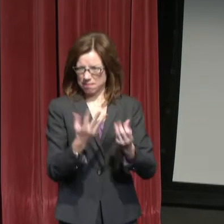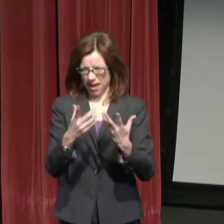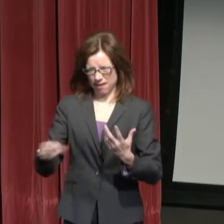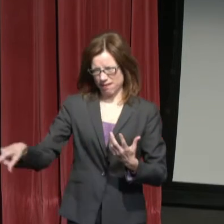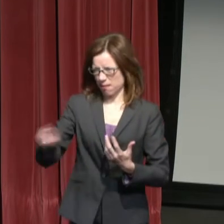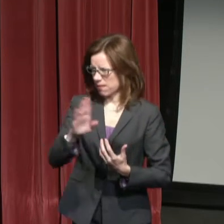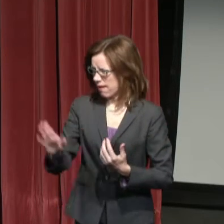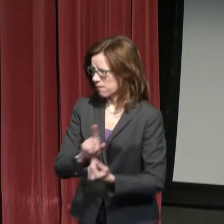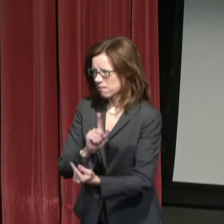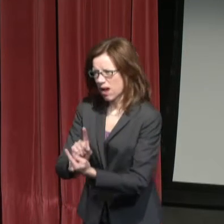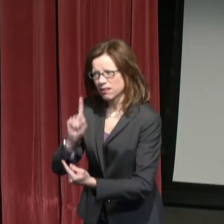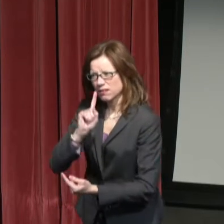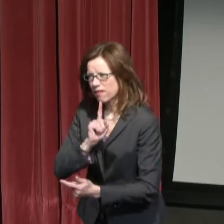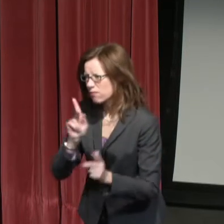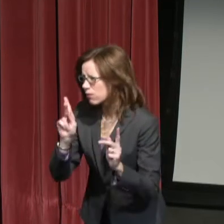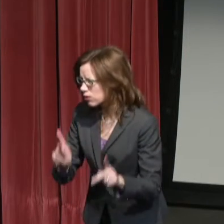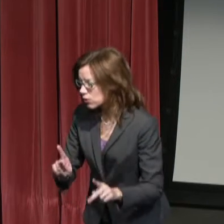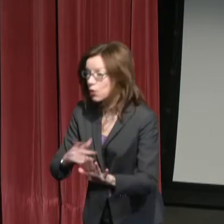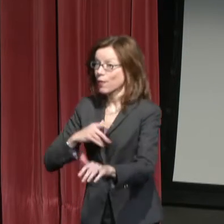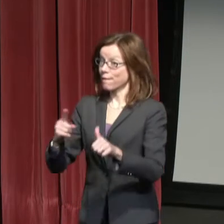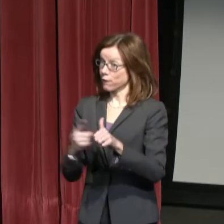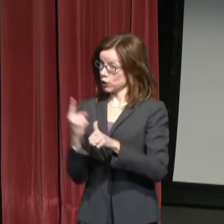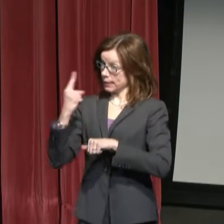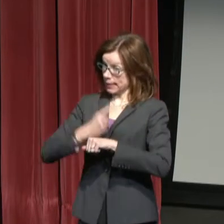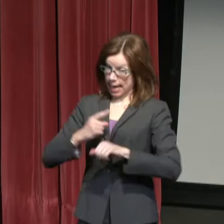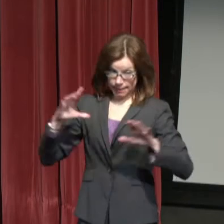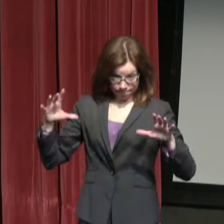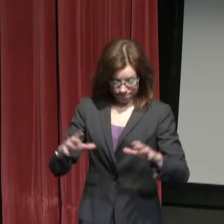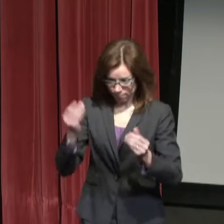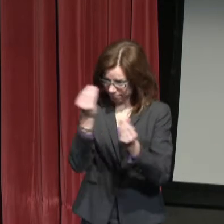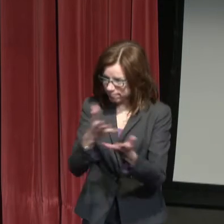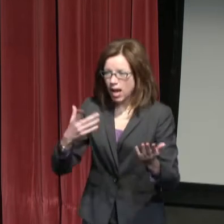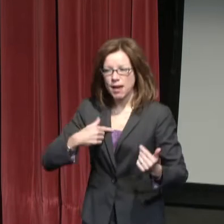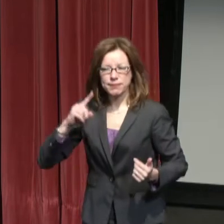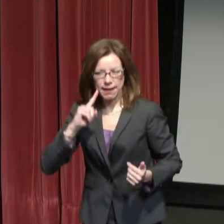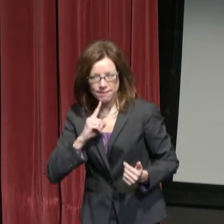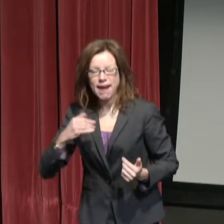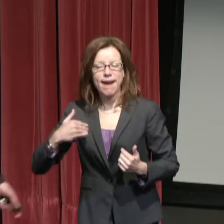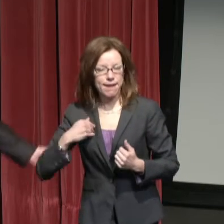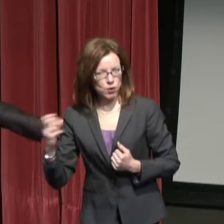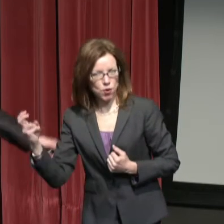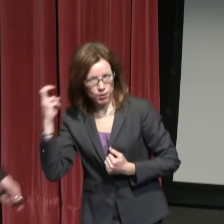so on the very first day, I tell them that I'm Deaf and that I have a cochlear implant.